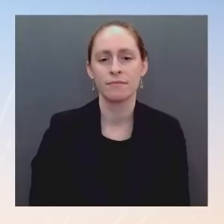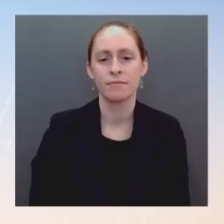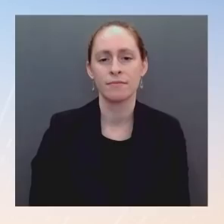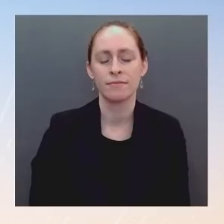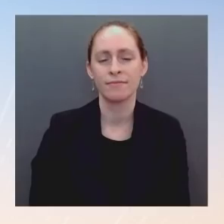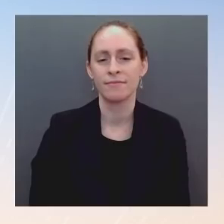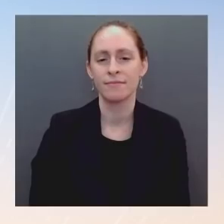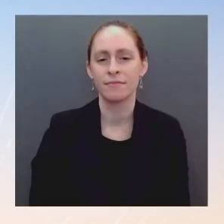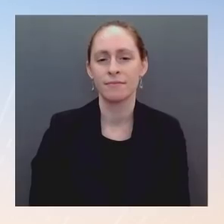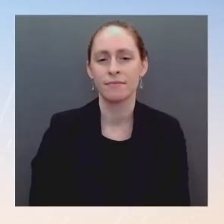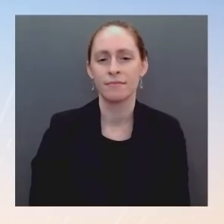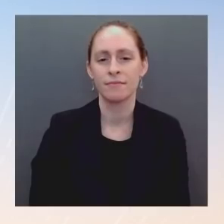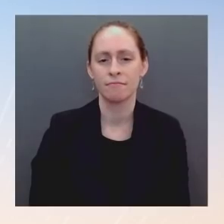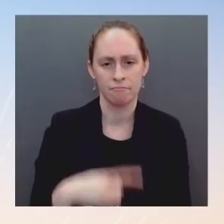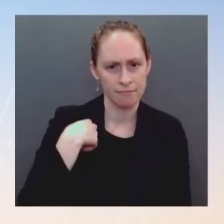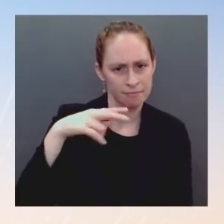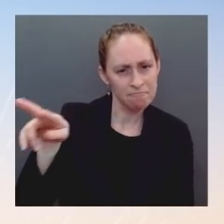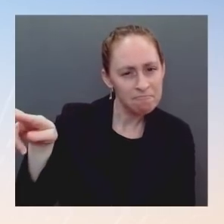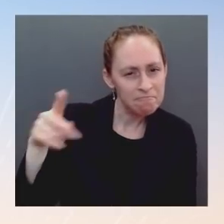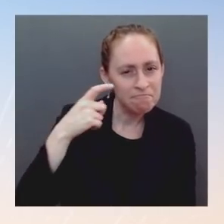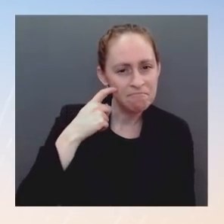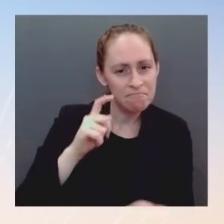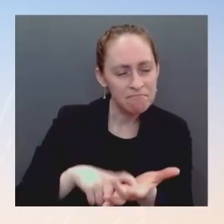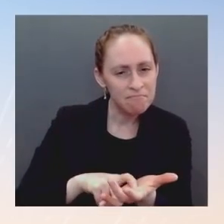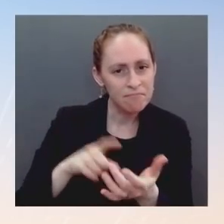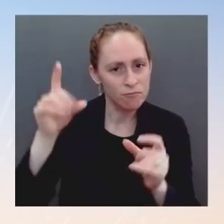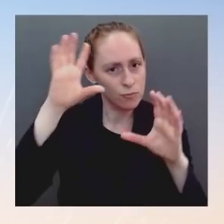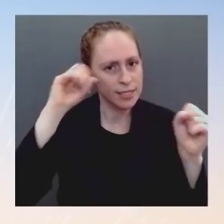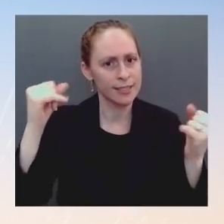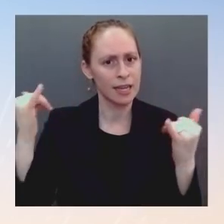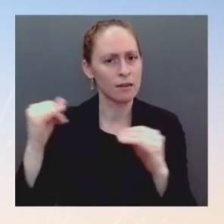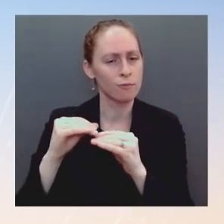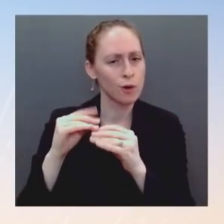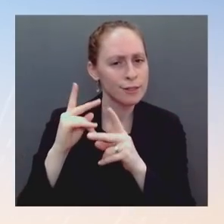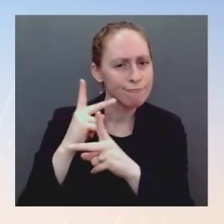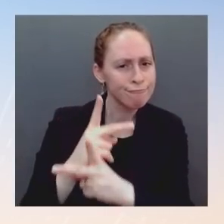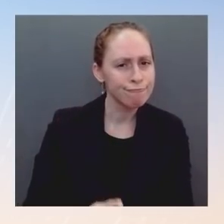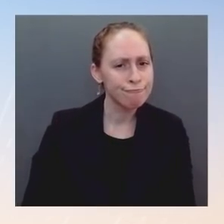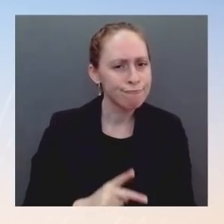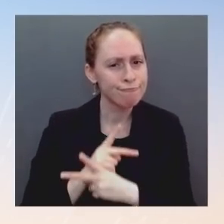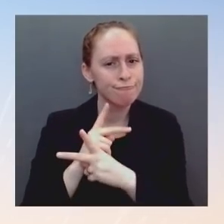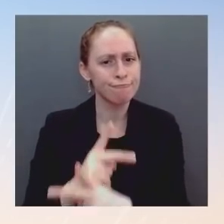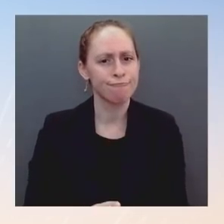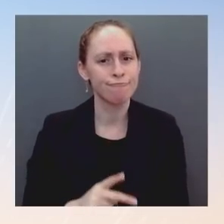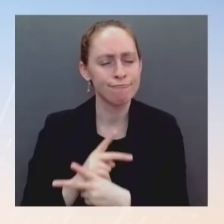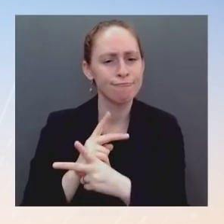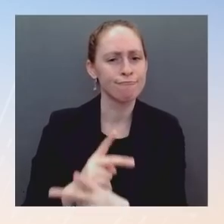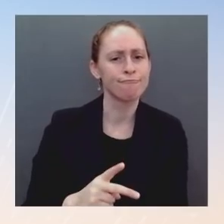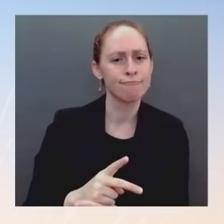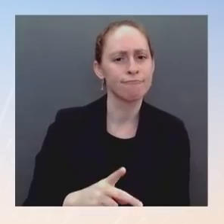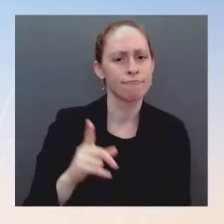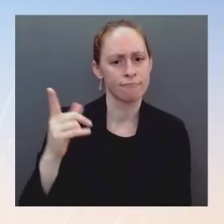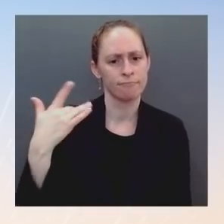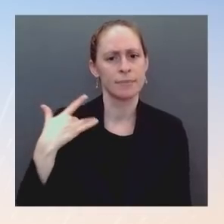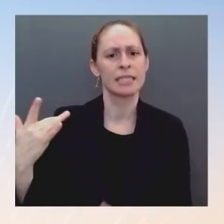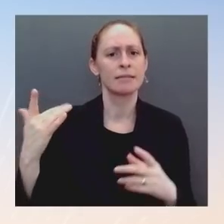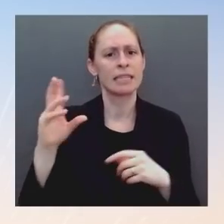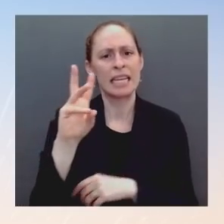Is he taking more steps to not sit within six feet, for instance, of people that he had been previously? Ms. Psaki: It's not a new precaution.